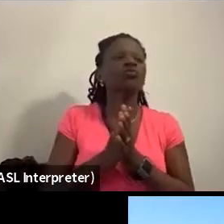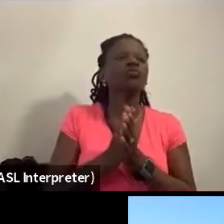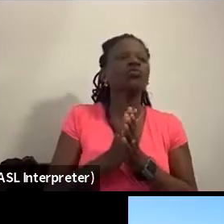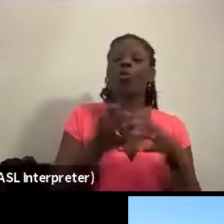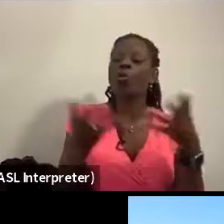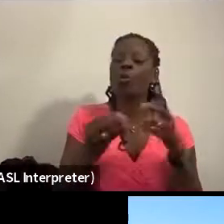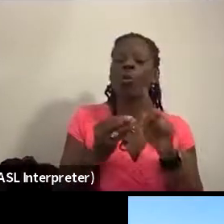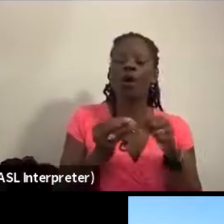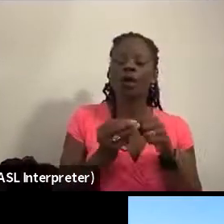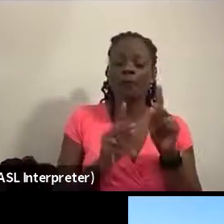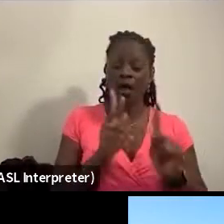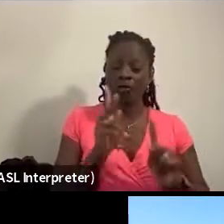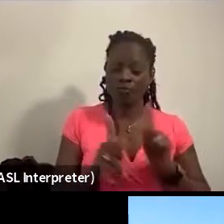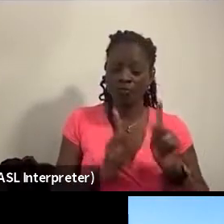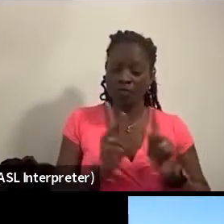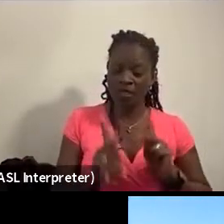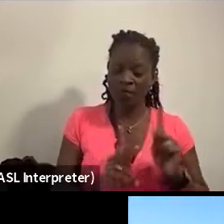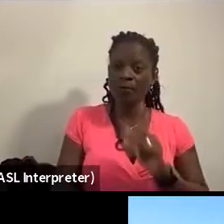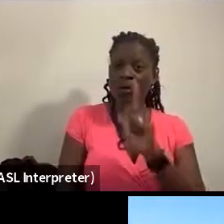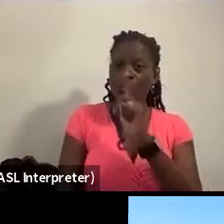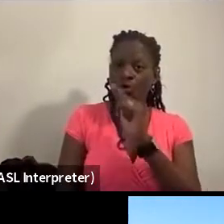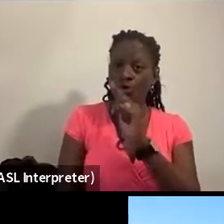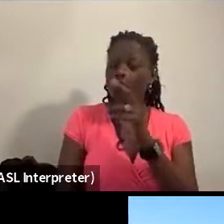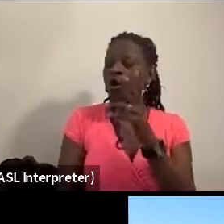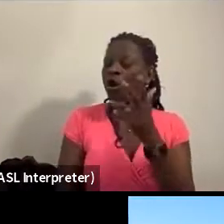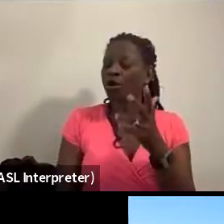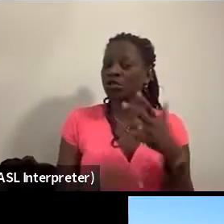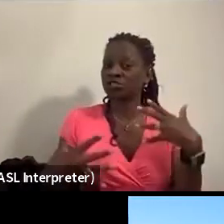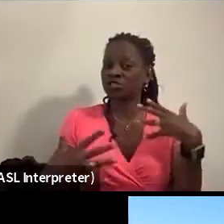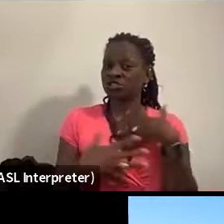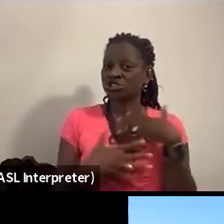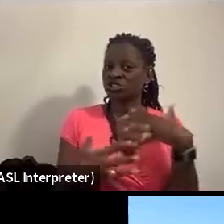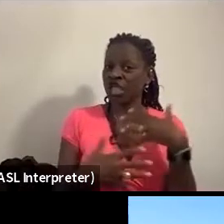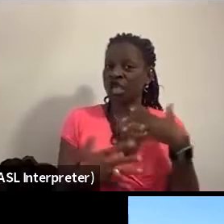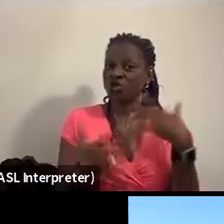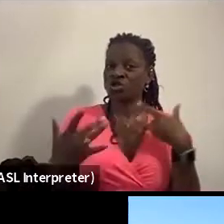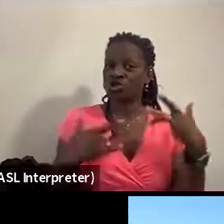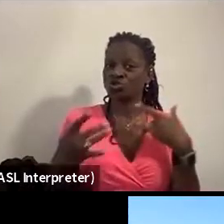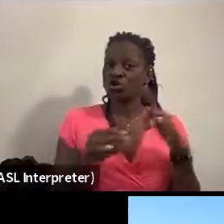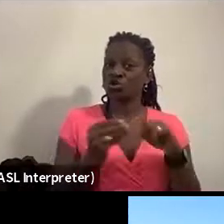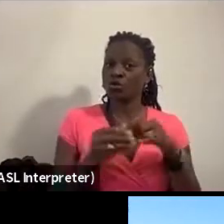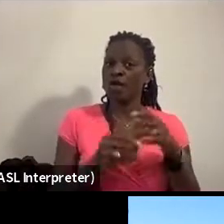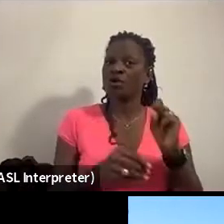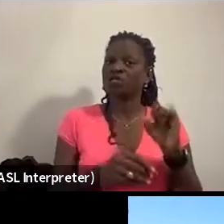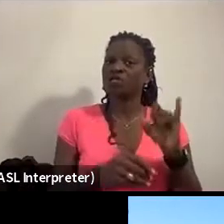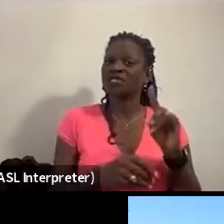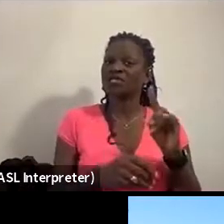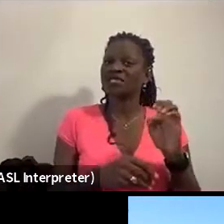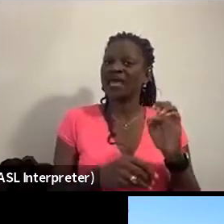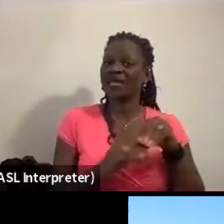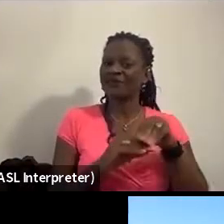talk about what people have seen, if there's any data about who who has a side effect? How serious is that?